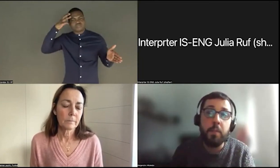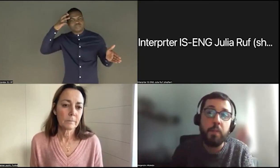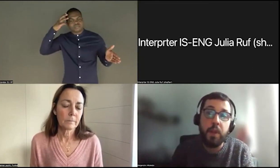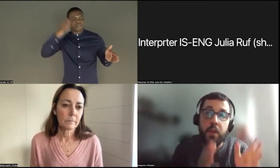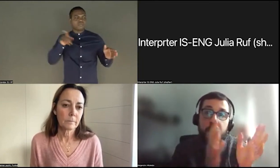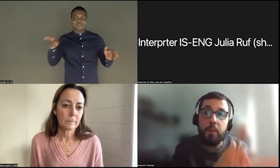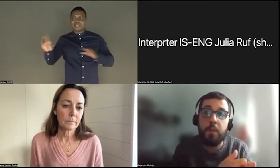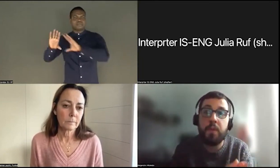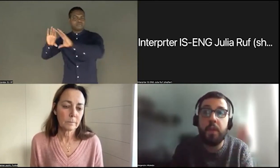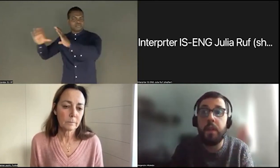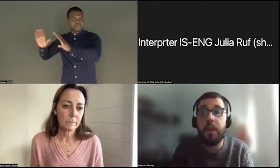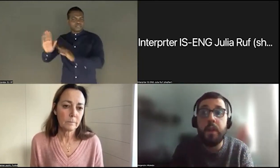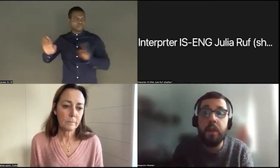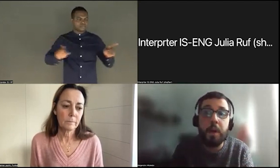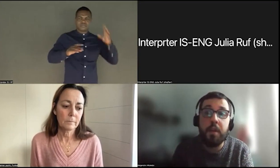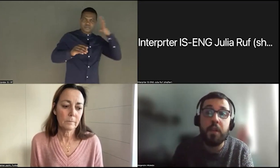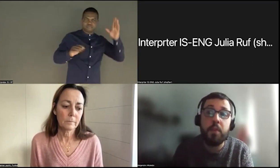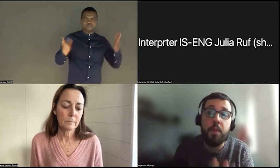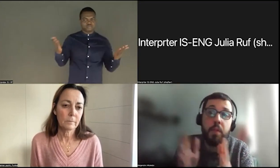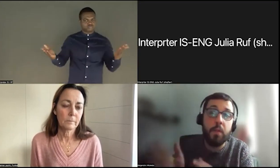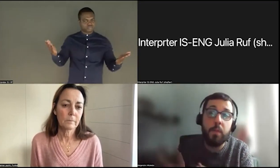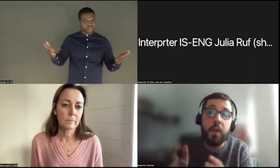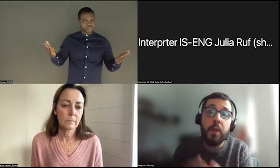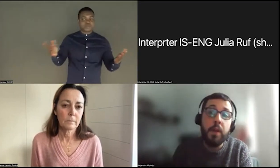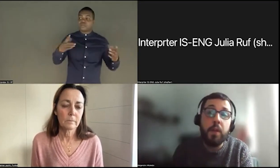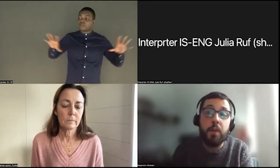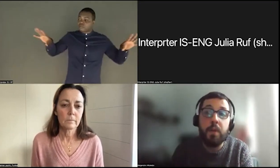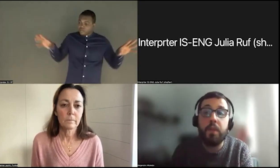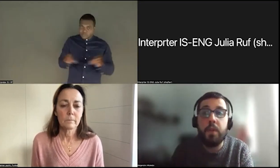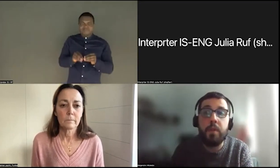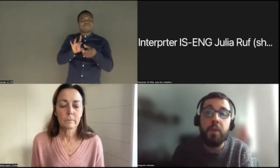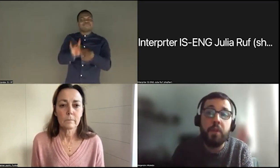But one just covers the public sector and the other one covers other products